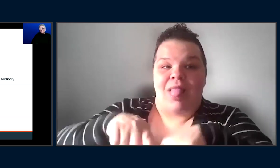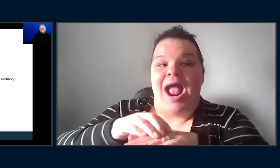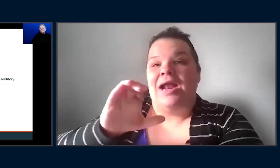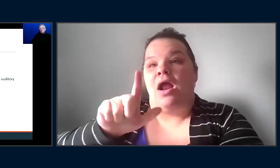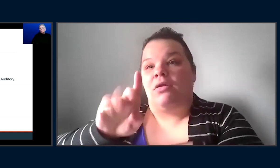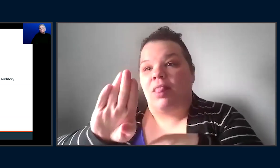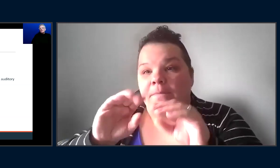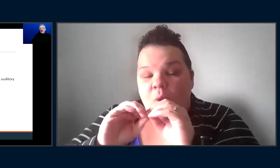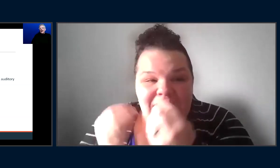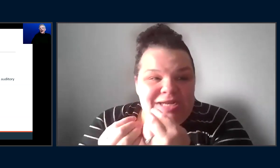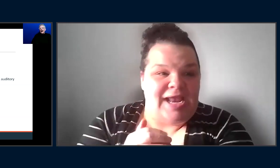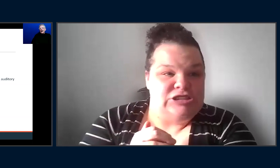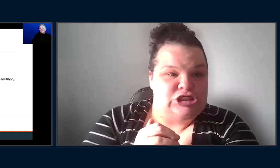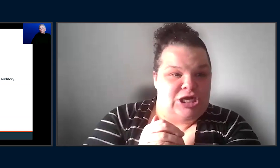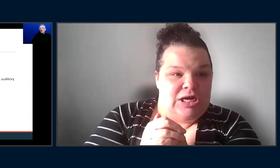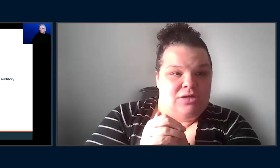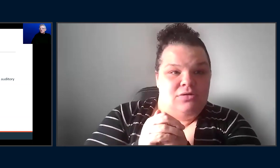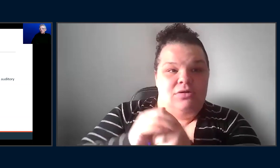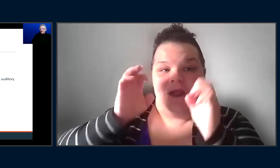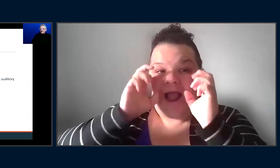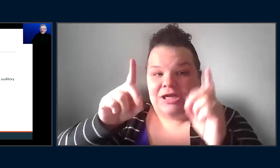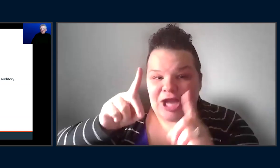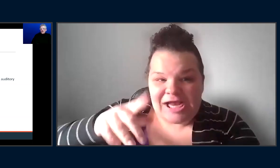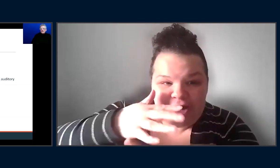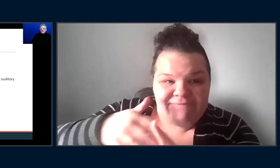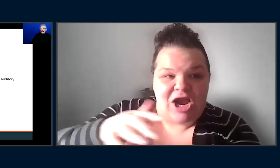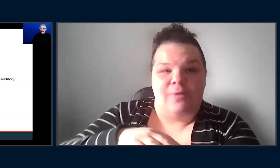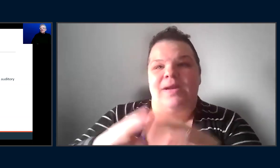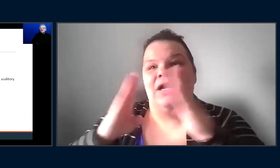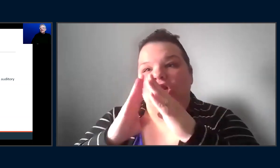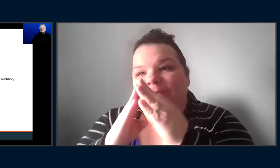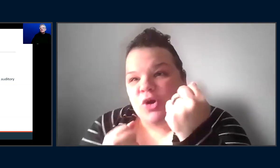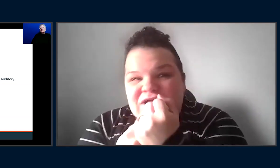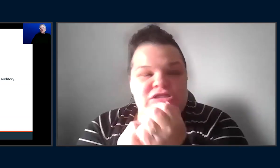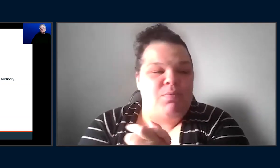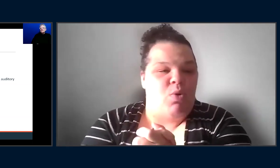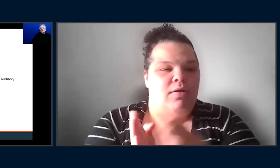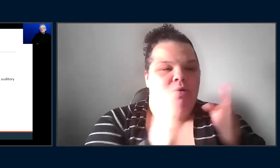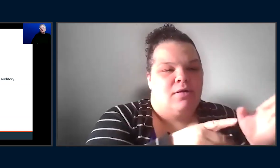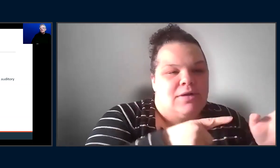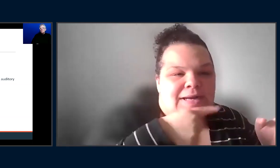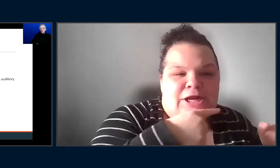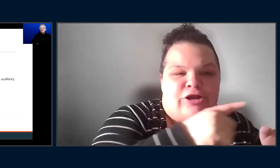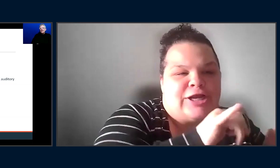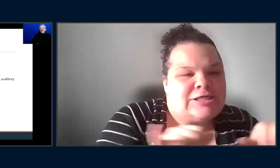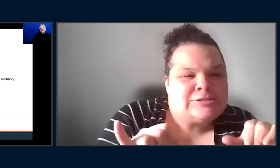We rely on interpreters. We rely on clubs and organizations, educational environments,